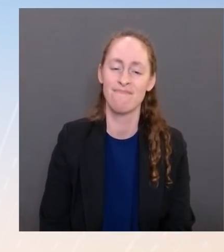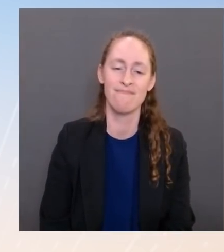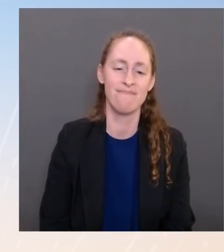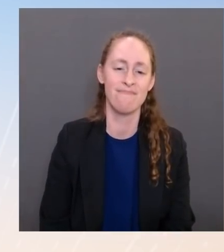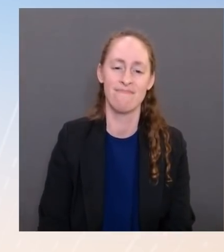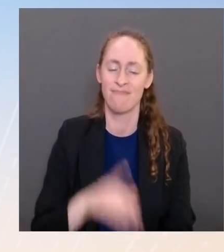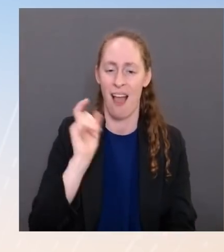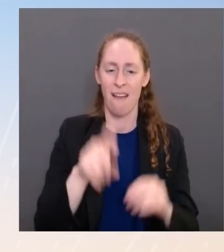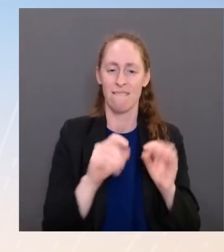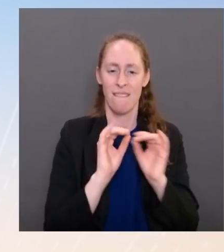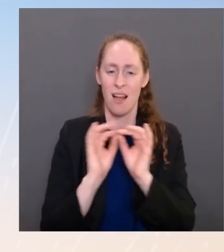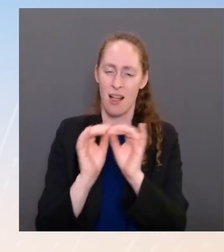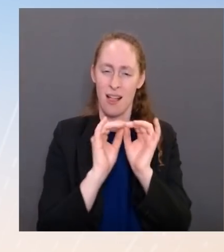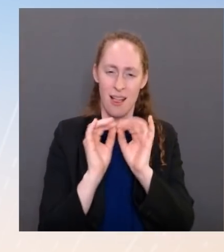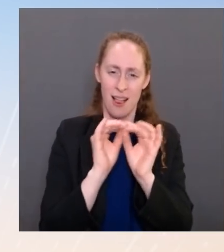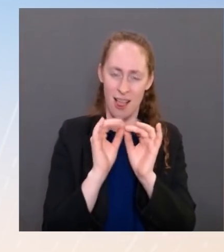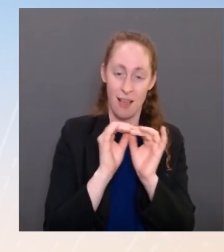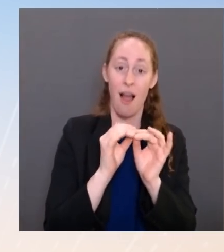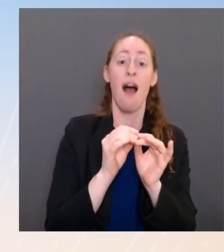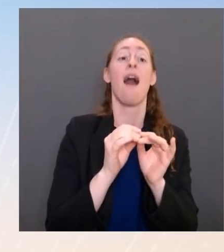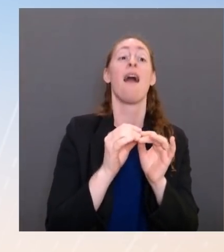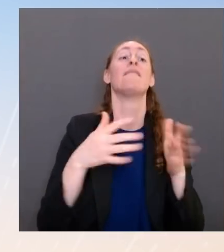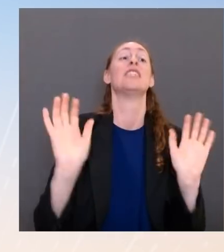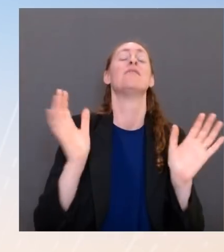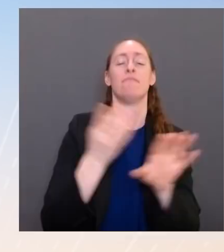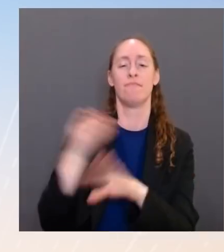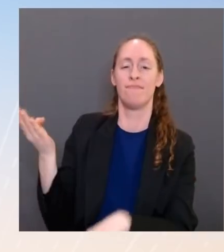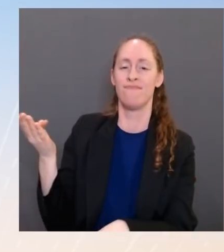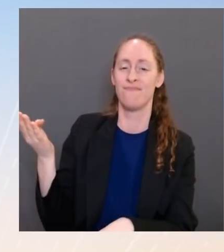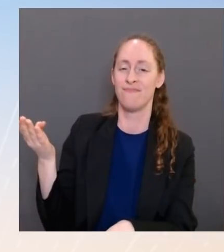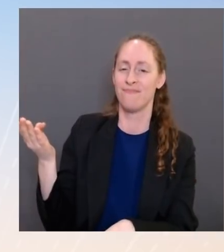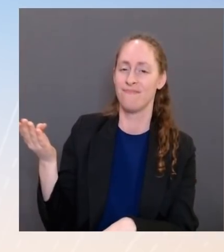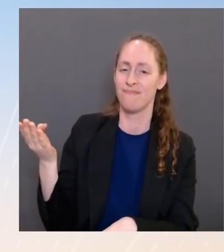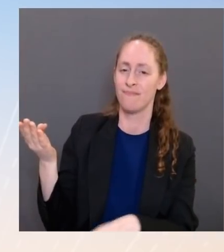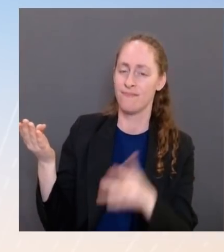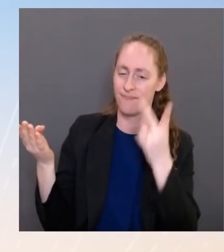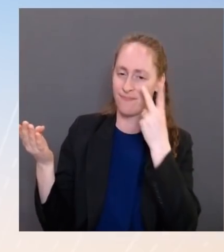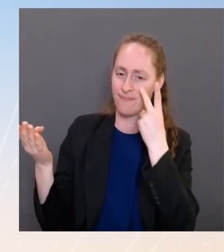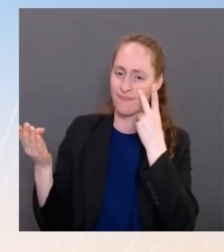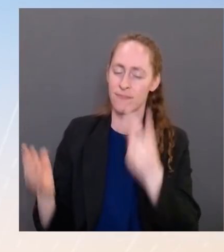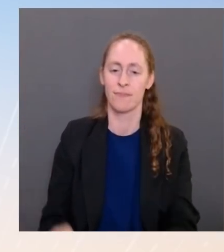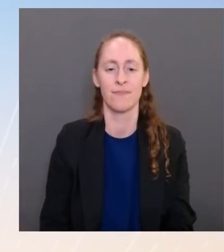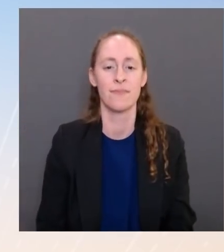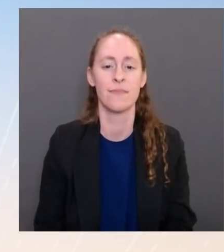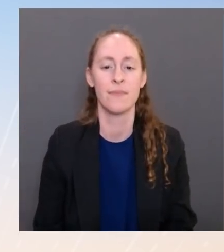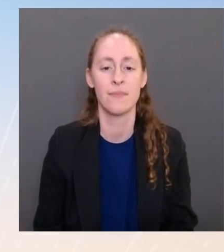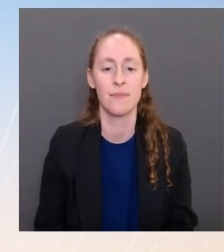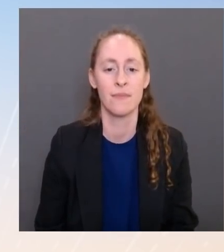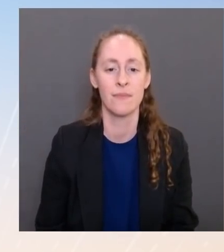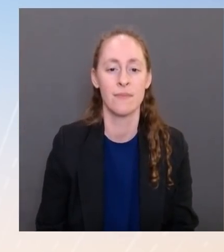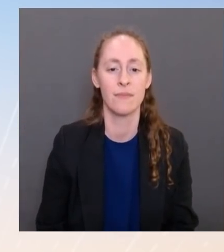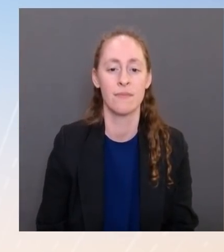that the lifting of Title 42 is a decision made by the CDC. It was the authority given to them by Congress.